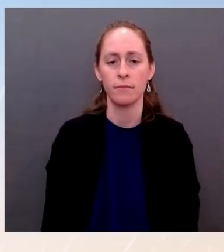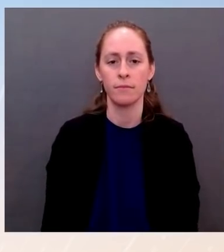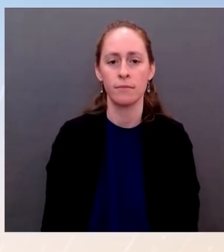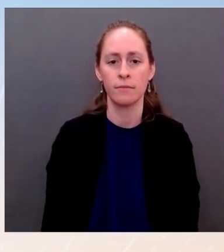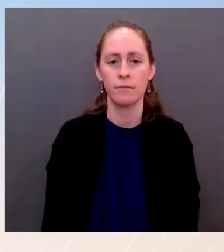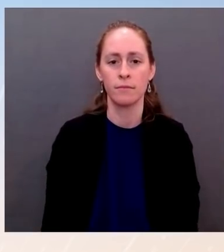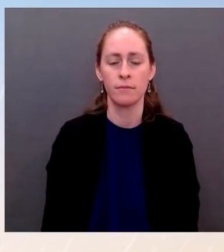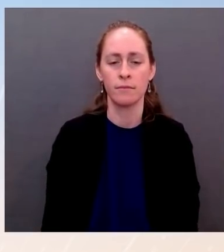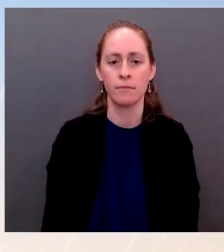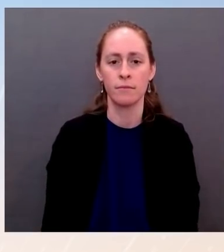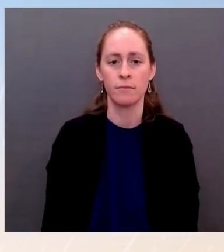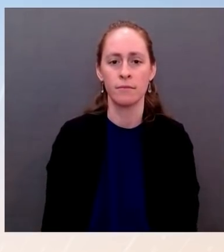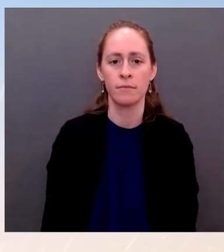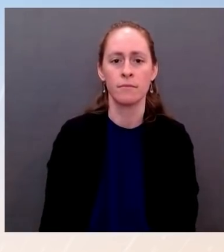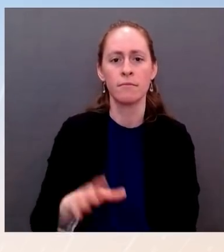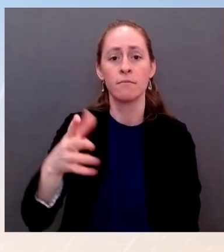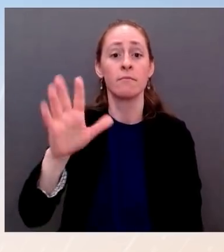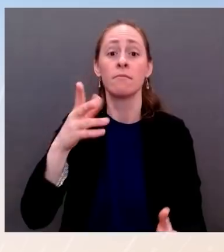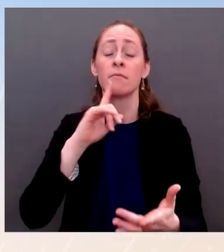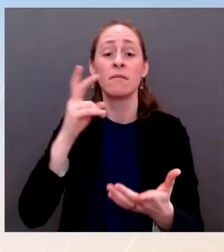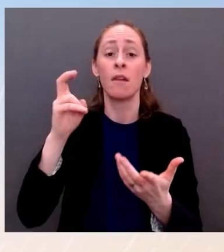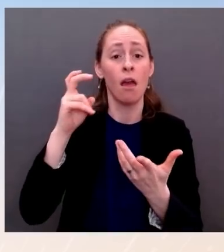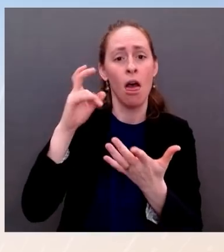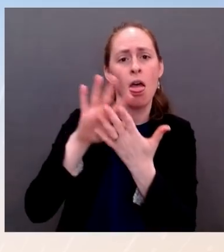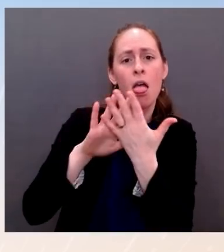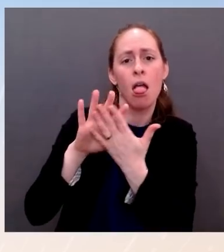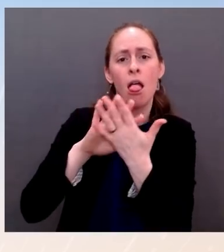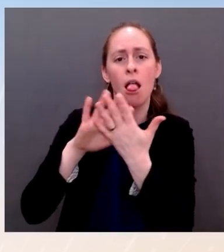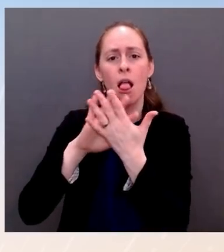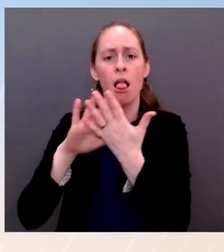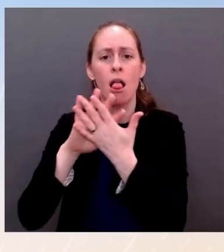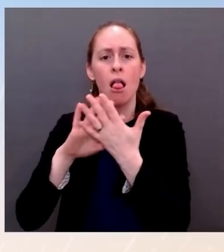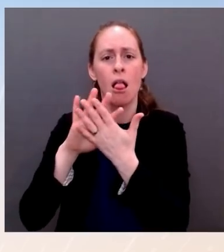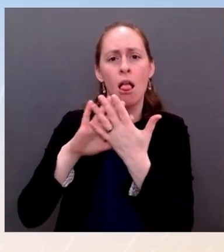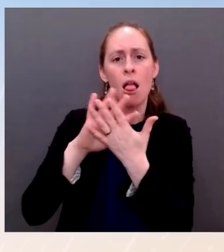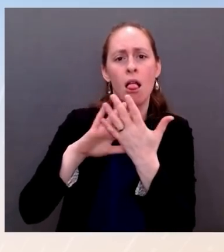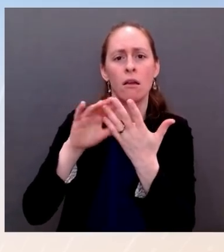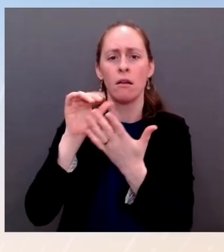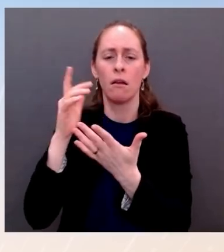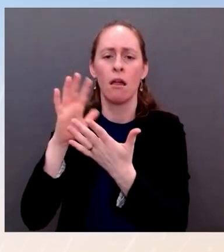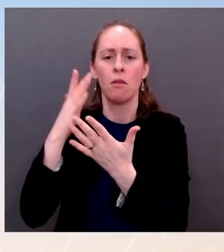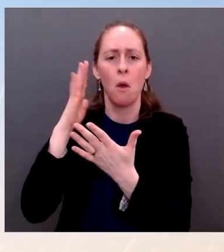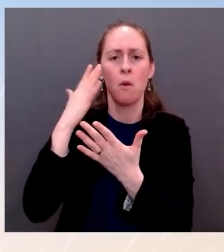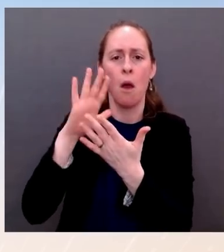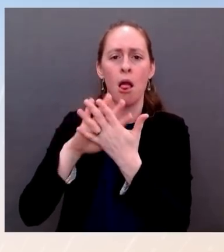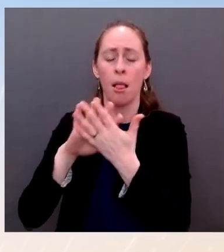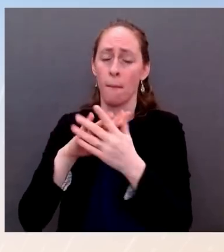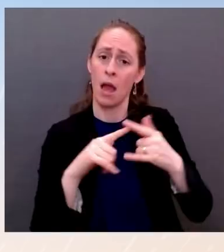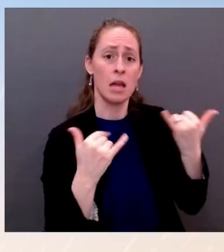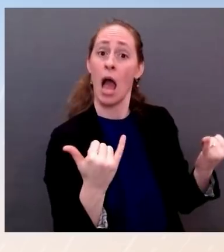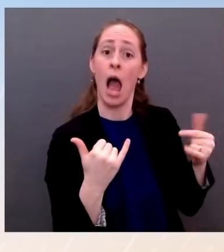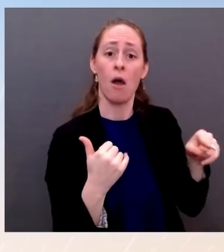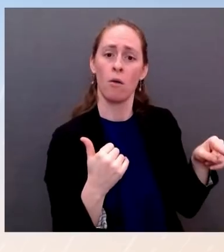Today, we are talking about more than 100,000 Russian troops amassed along the Ukrainian border,